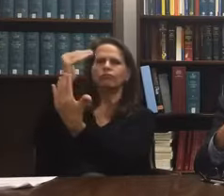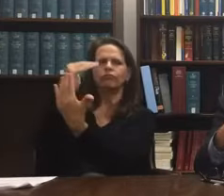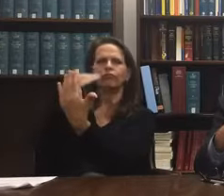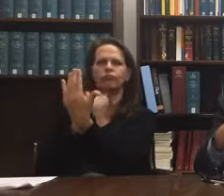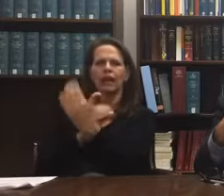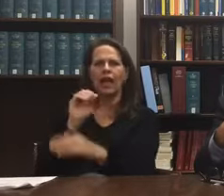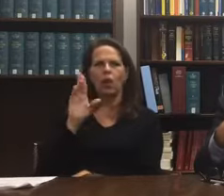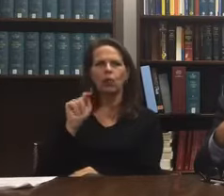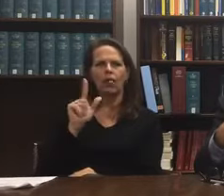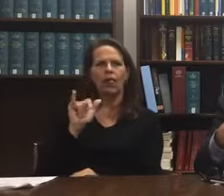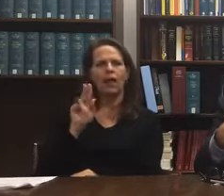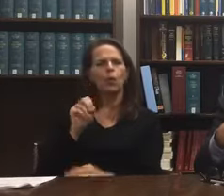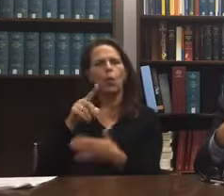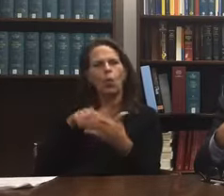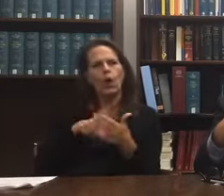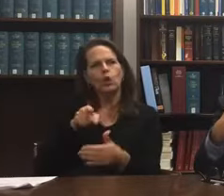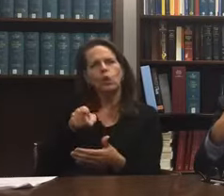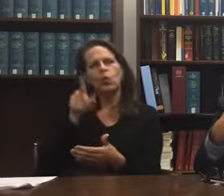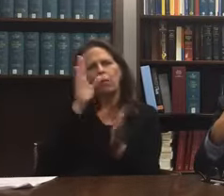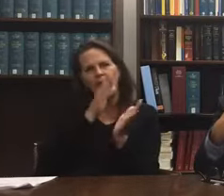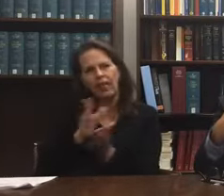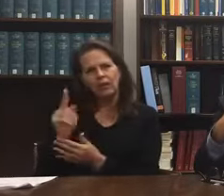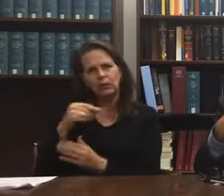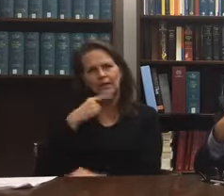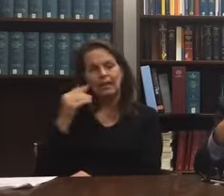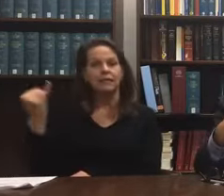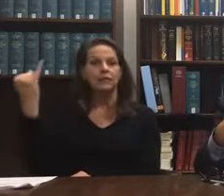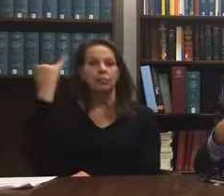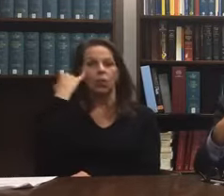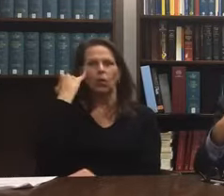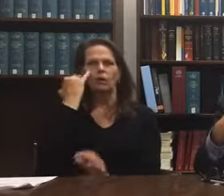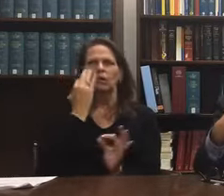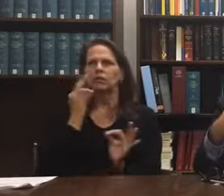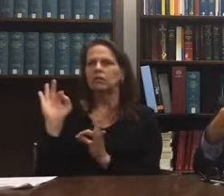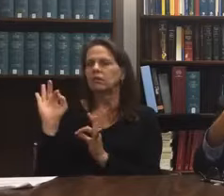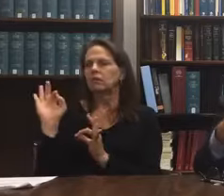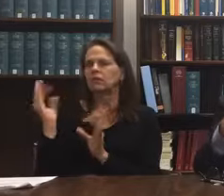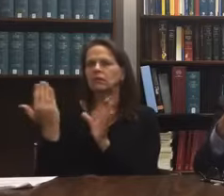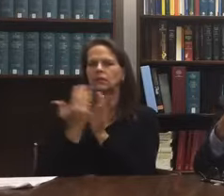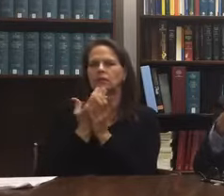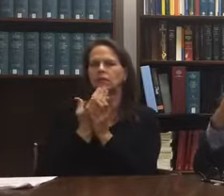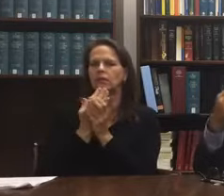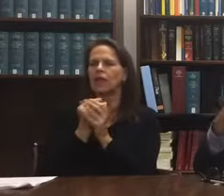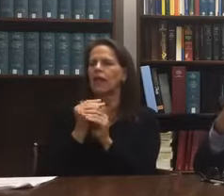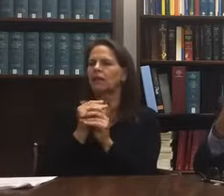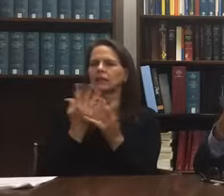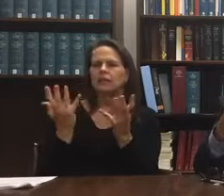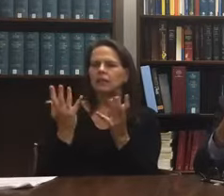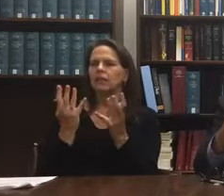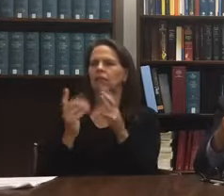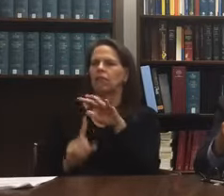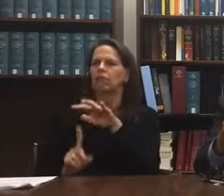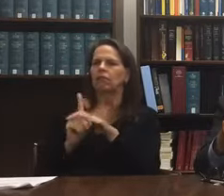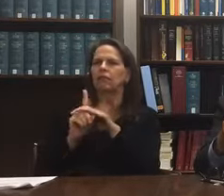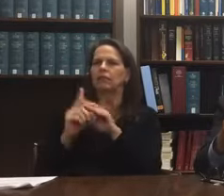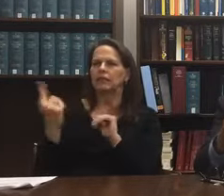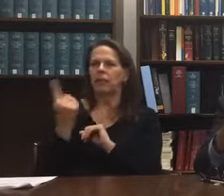least of what you intend to say so that if you get distracted or they start saying things you didn't expect you can always look back on your outline and